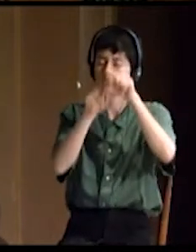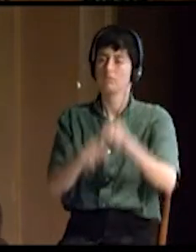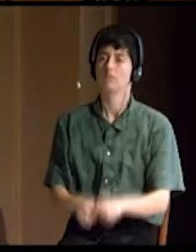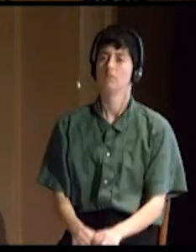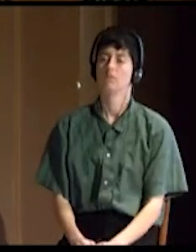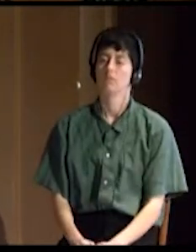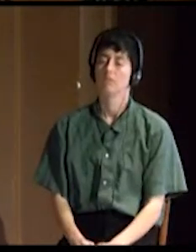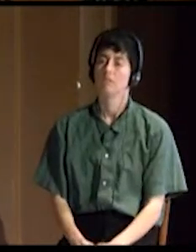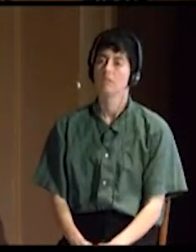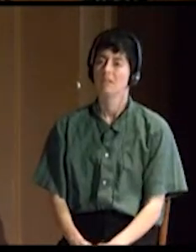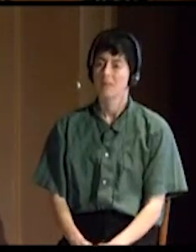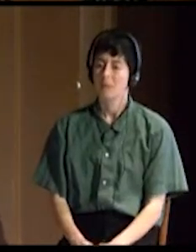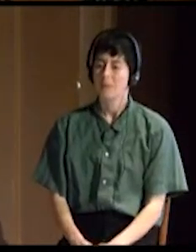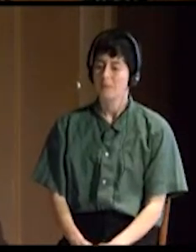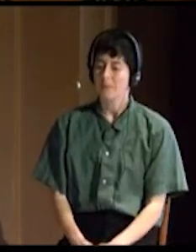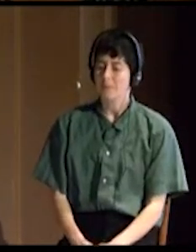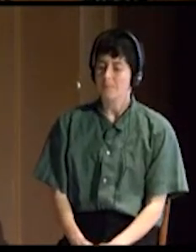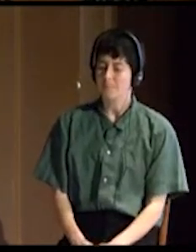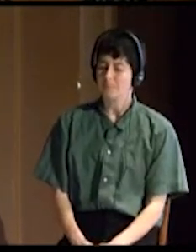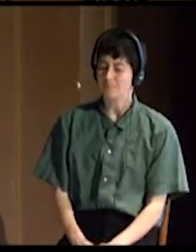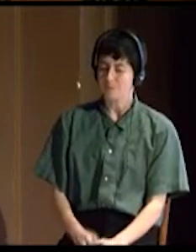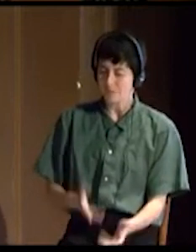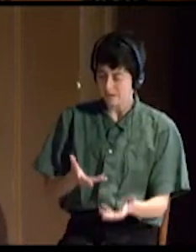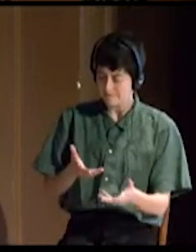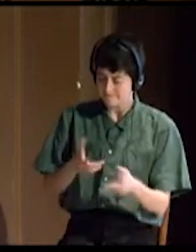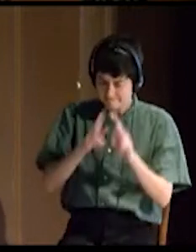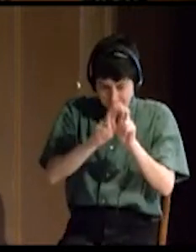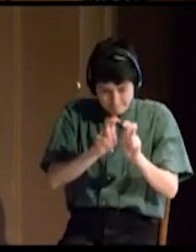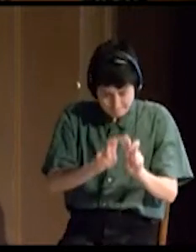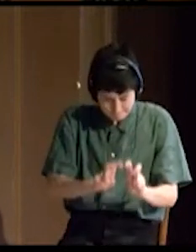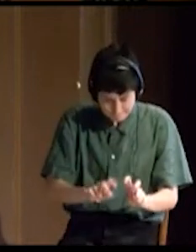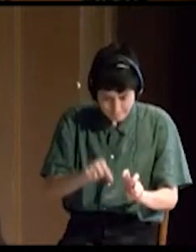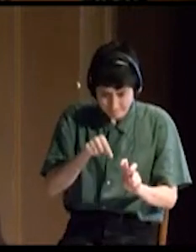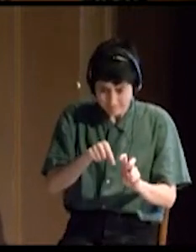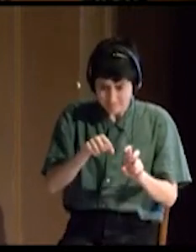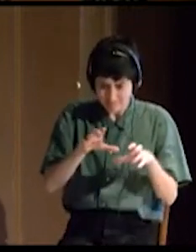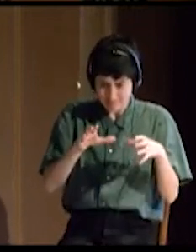this tree actually has 1,325 terminus